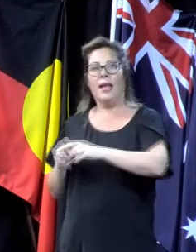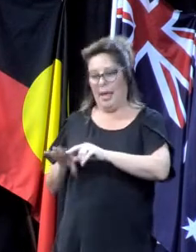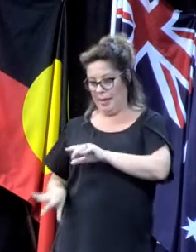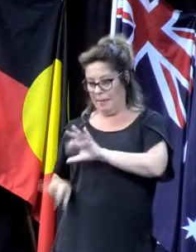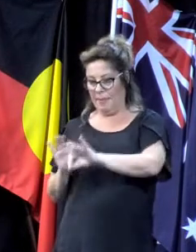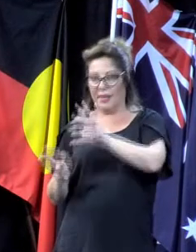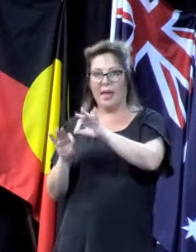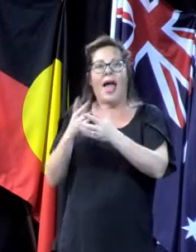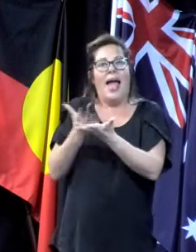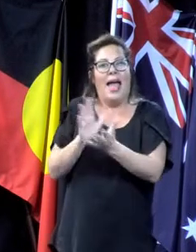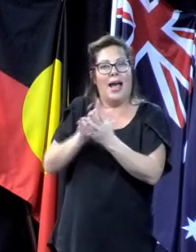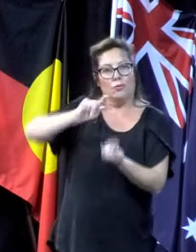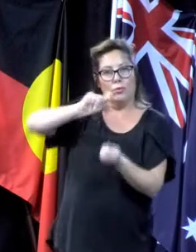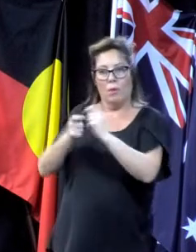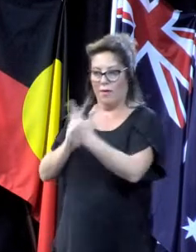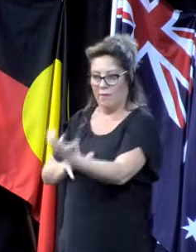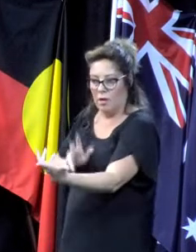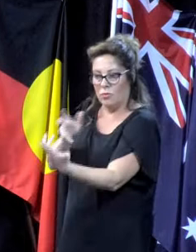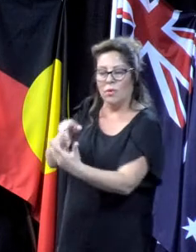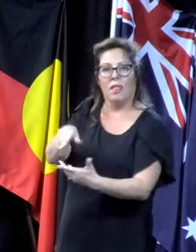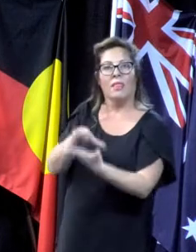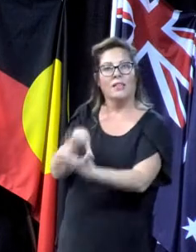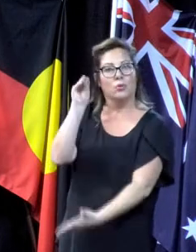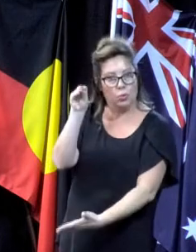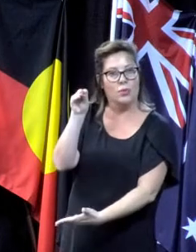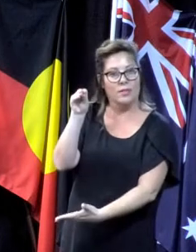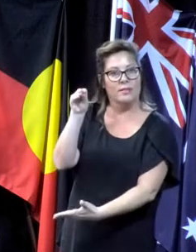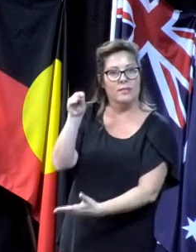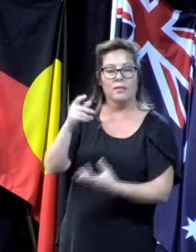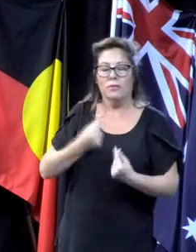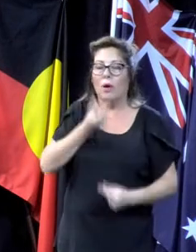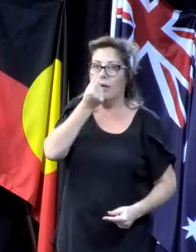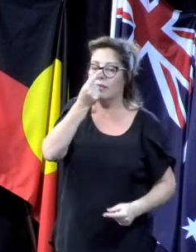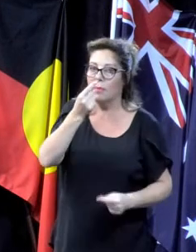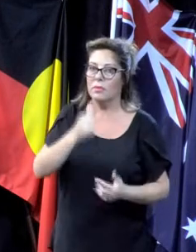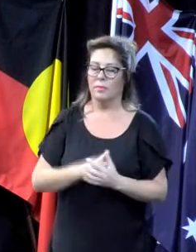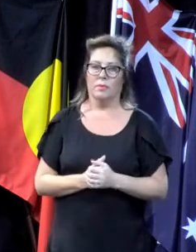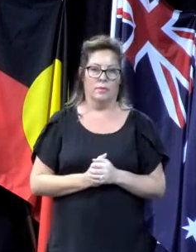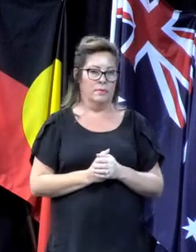or a modified way of gathering the evidence of his learning at the end. How does that work in terms